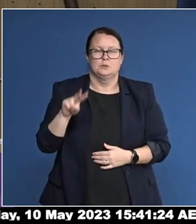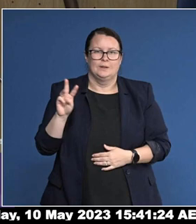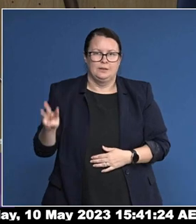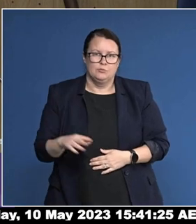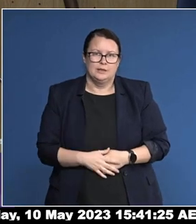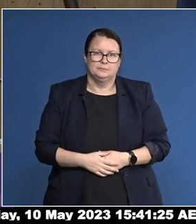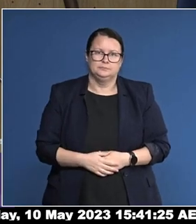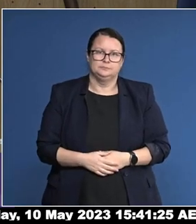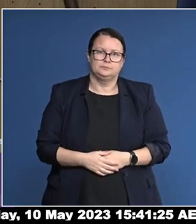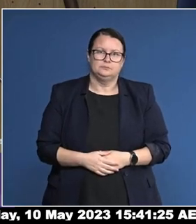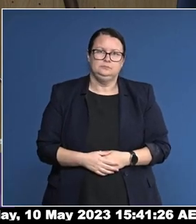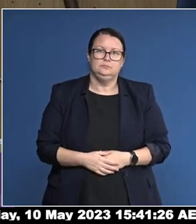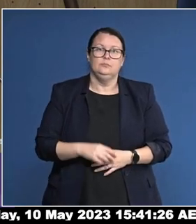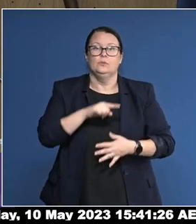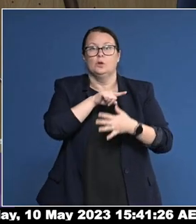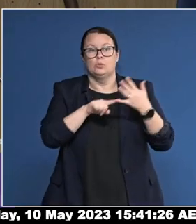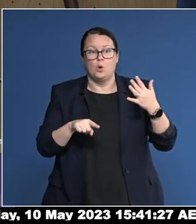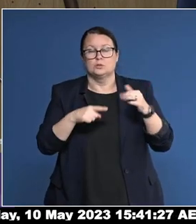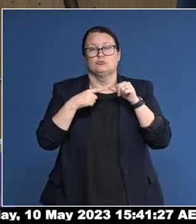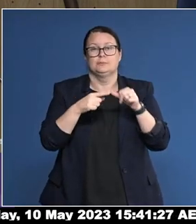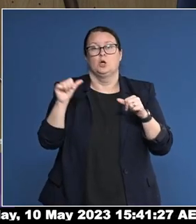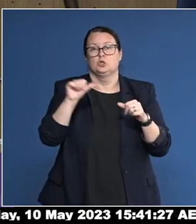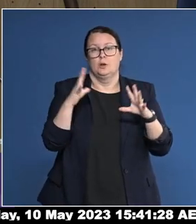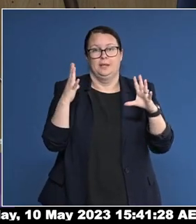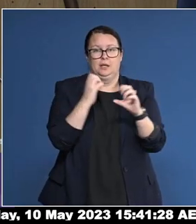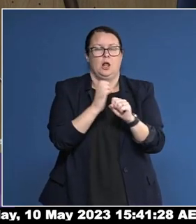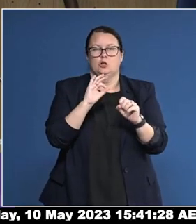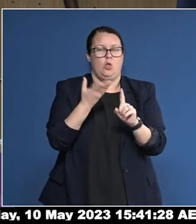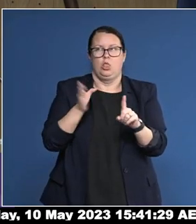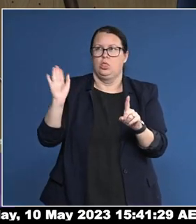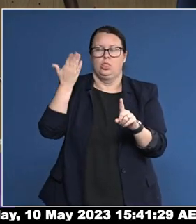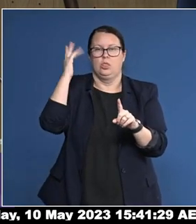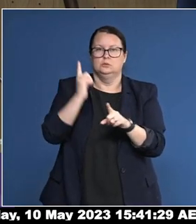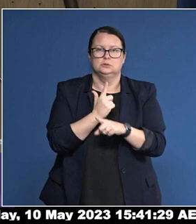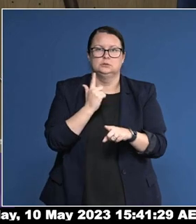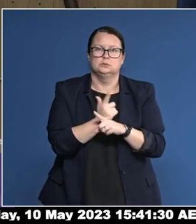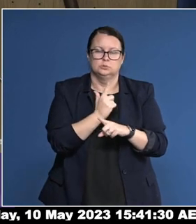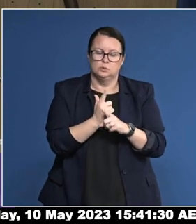Those responses should be concise and should not include any additional evidence.